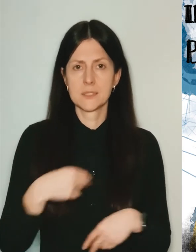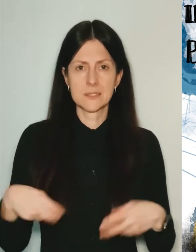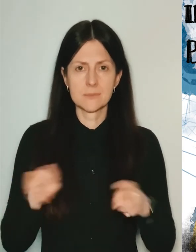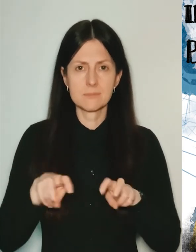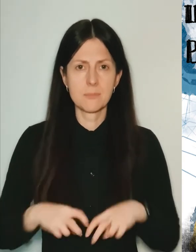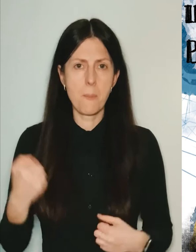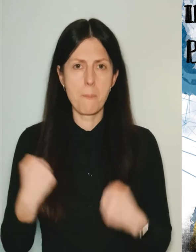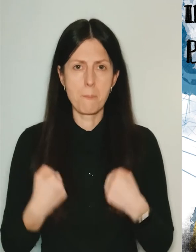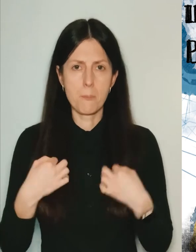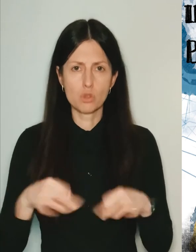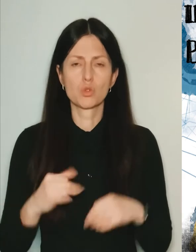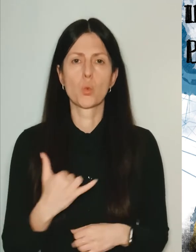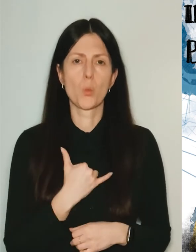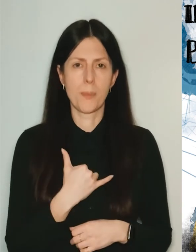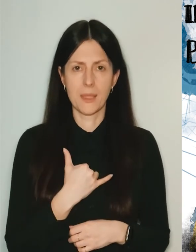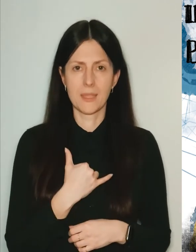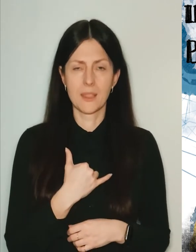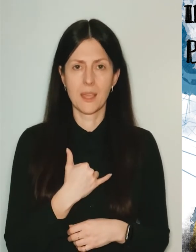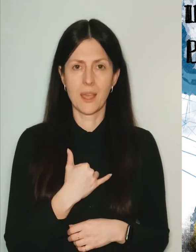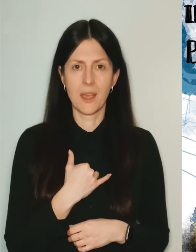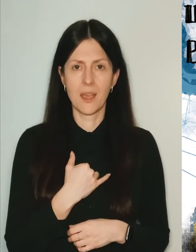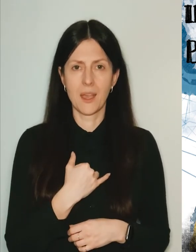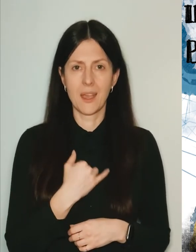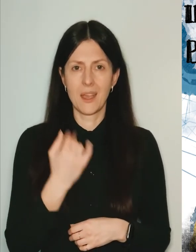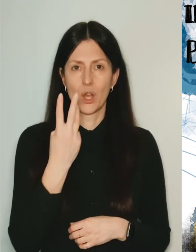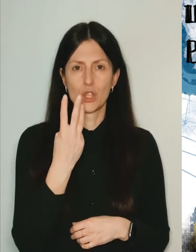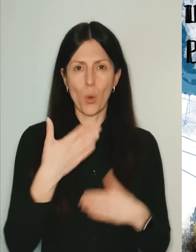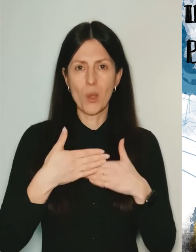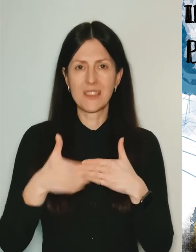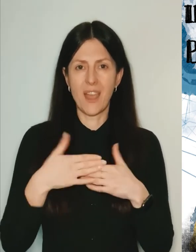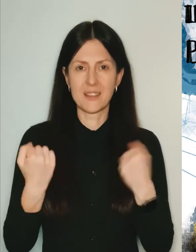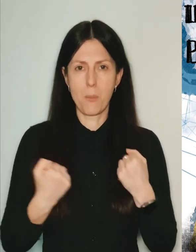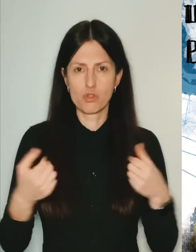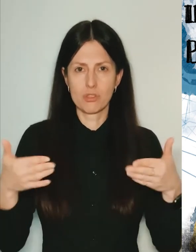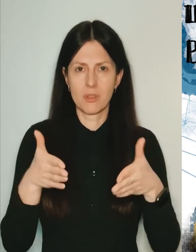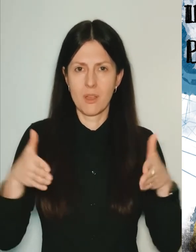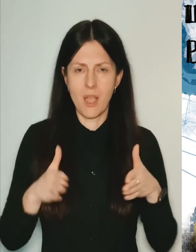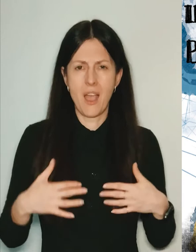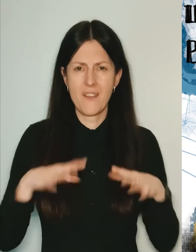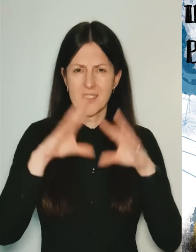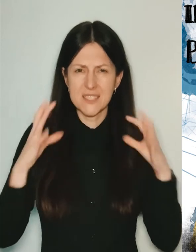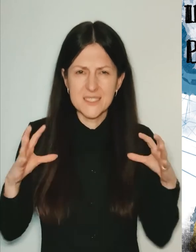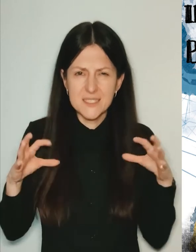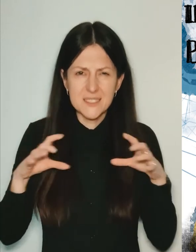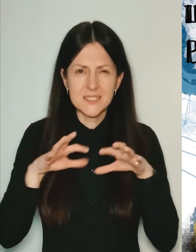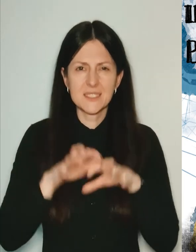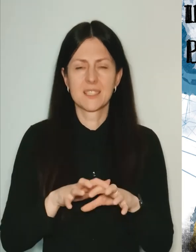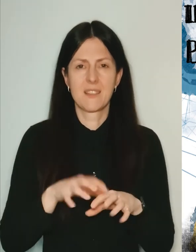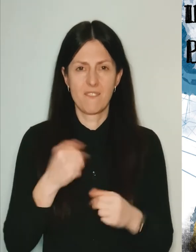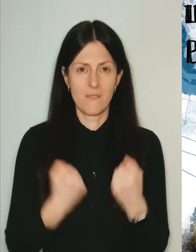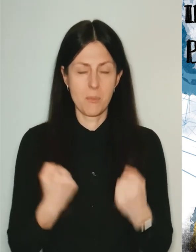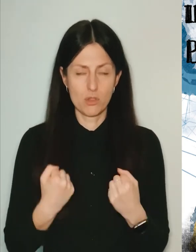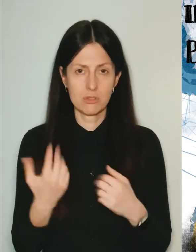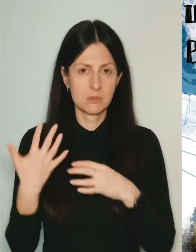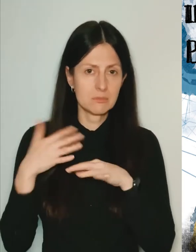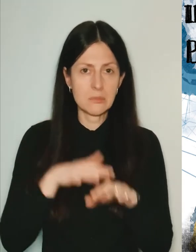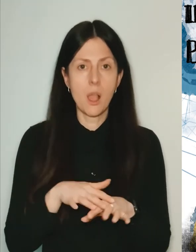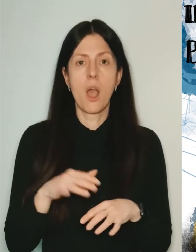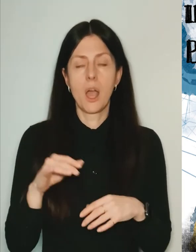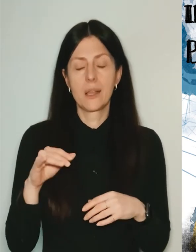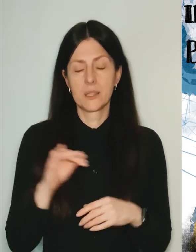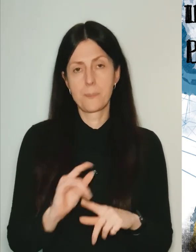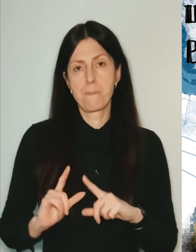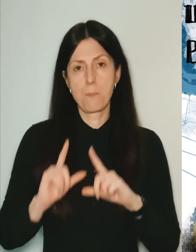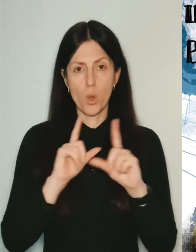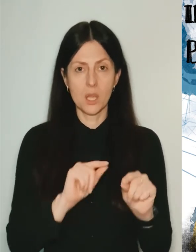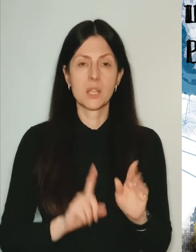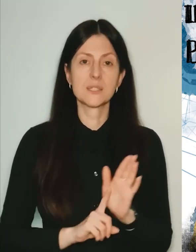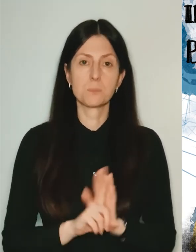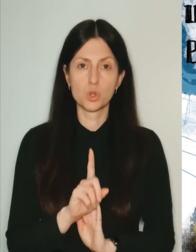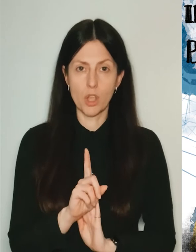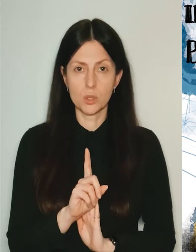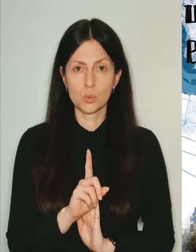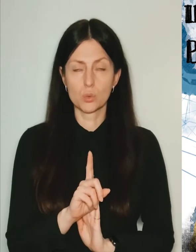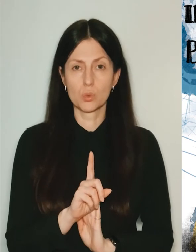I have got a three-door car, so we got squeezed inside and drove off.